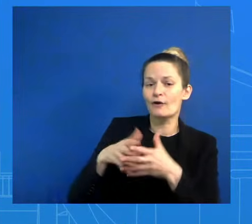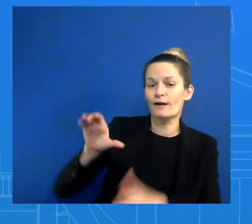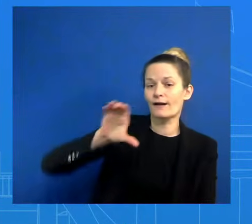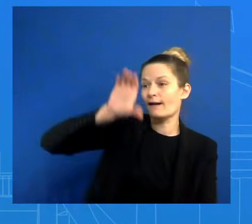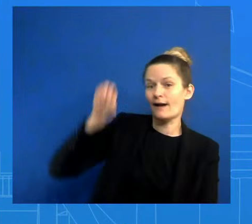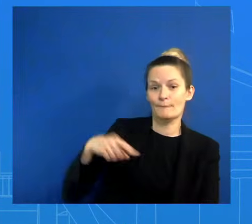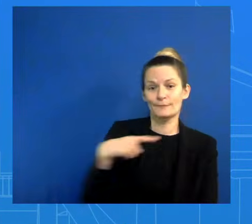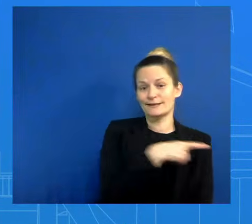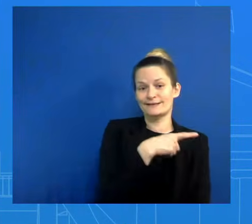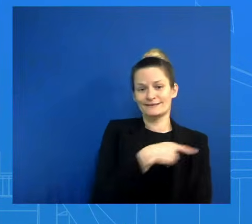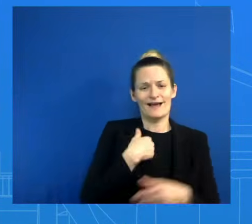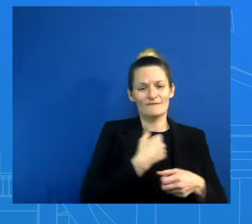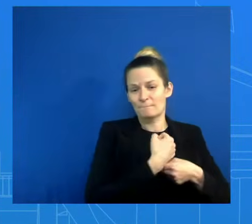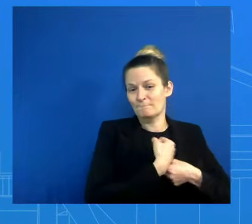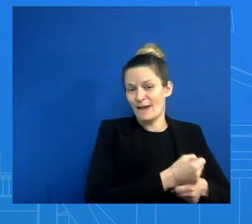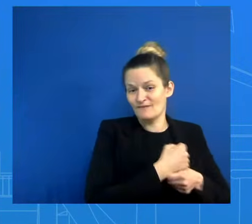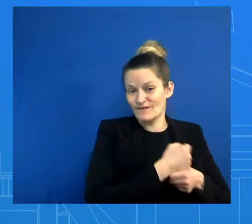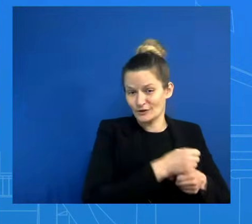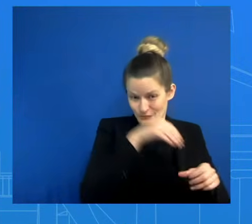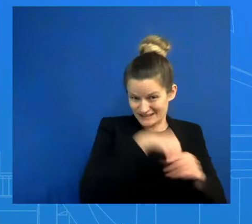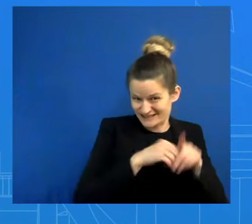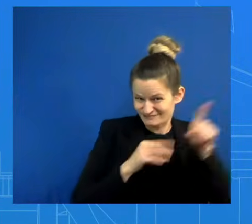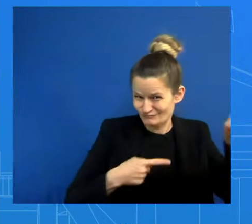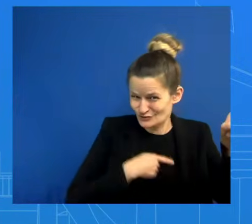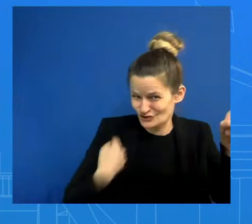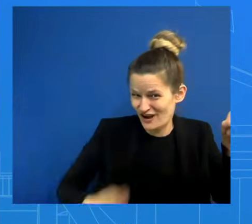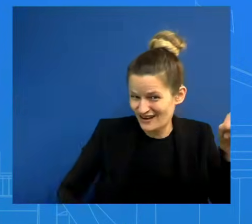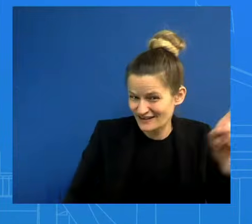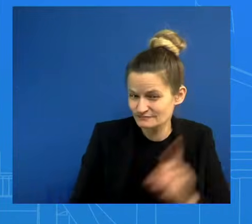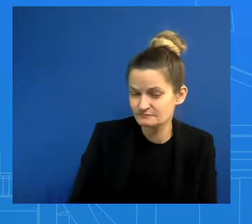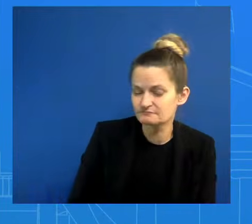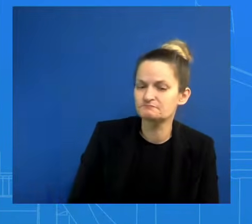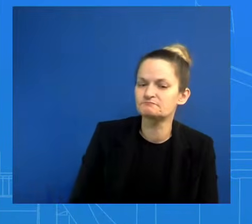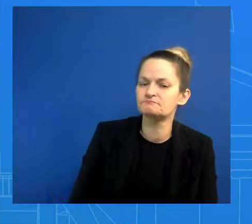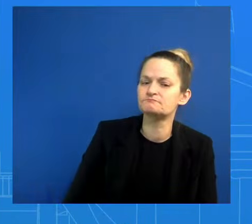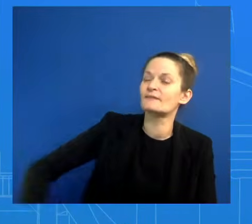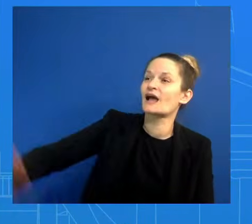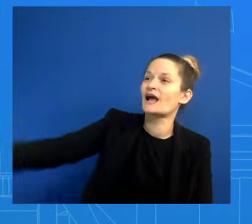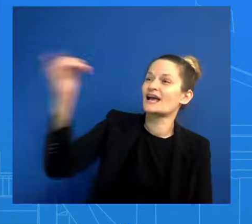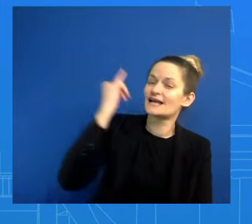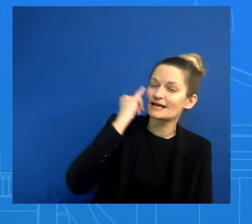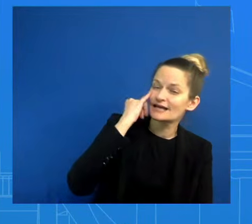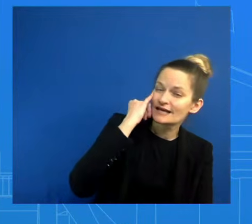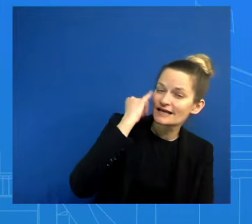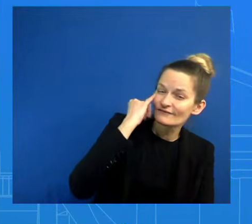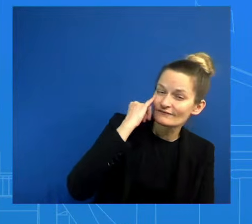because there'll be less restrictions on workers, or is there concern, both medical and economic,